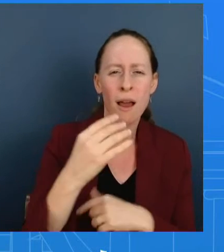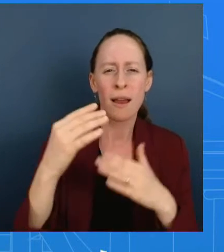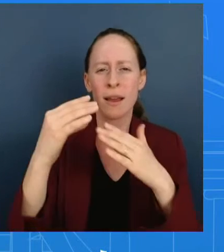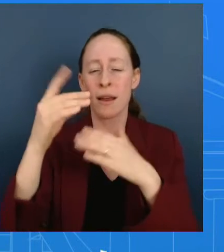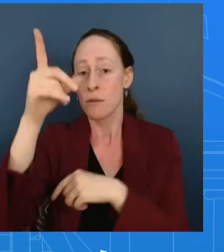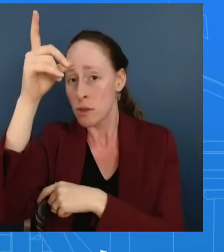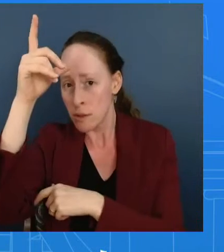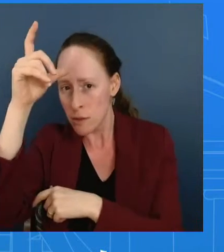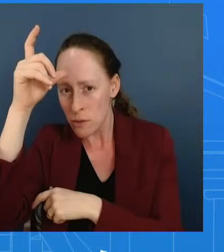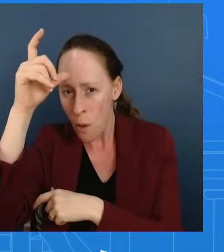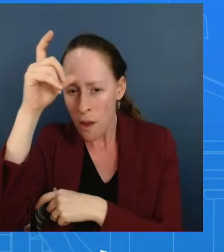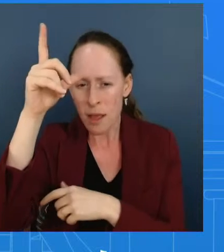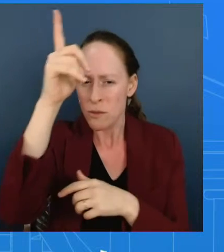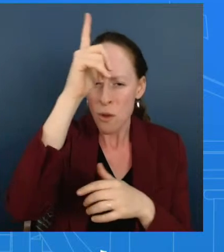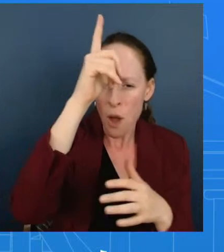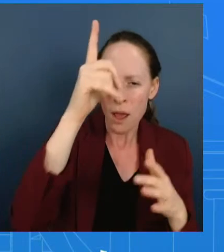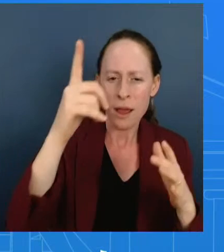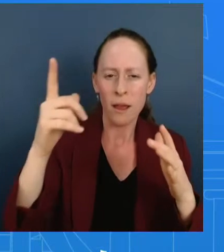after that over the next few days.